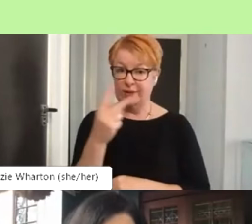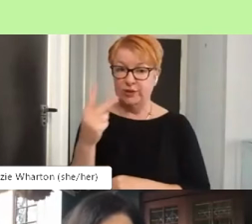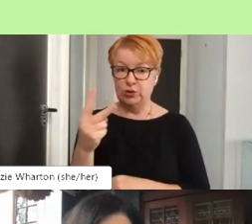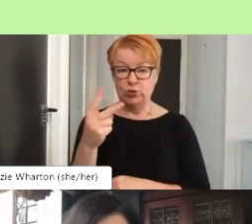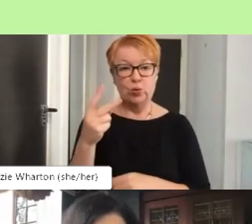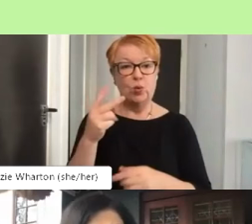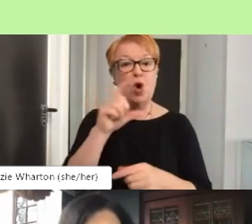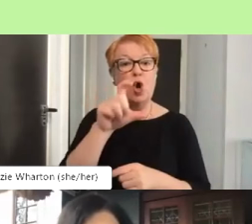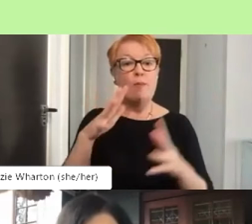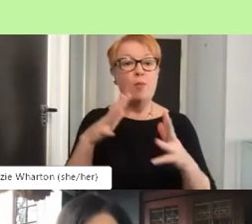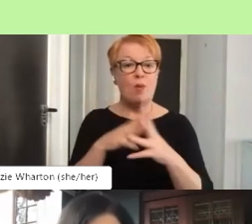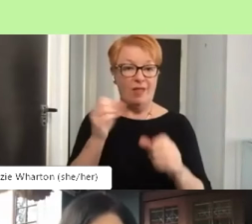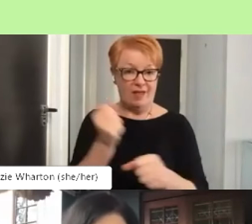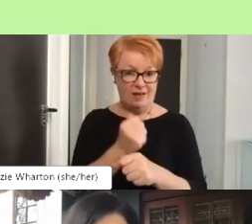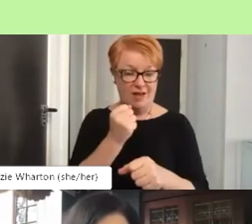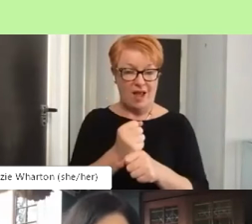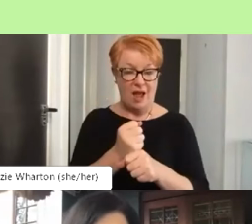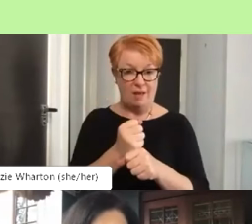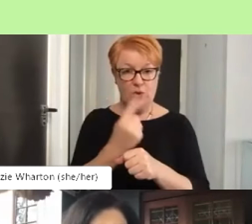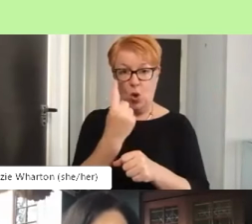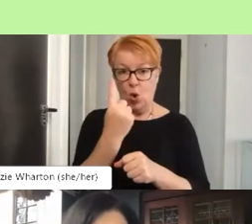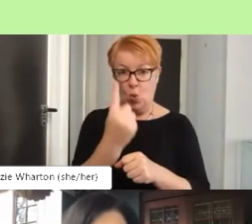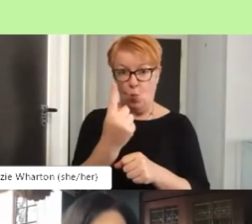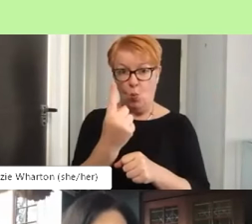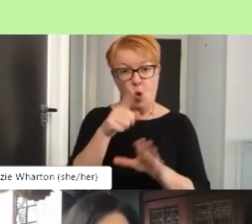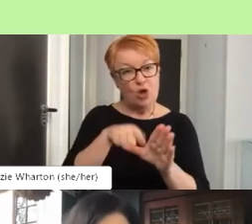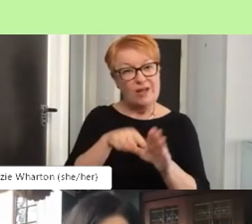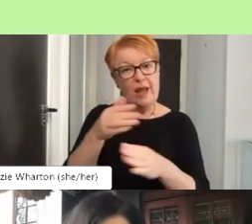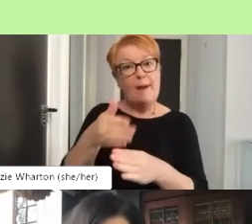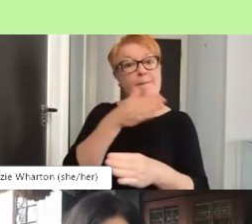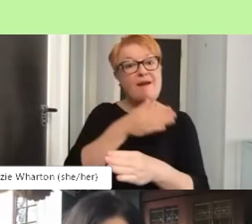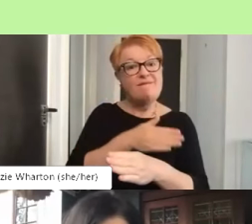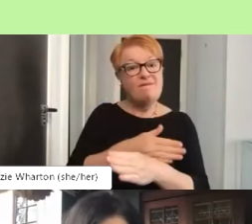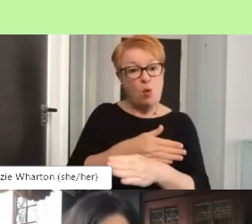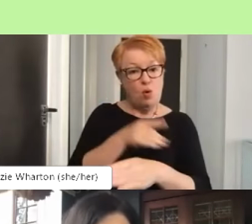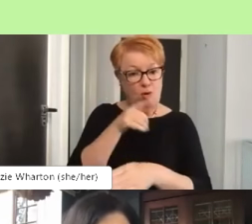a Birmingham-based public art organisation to contribute artwork to the festival.